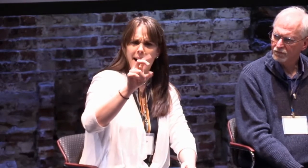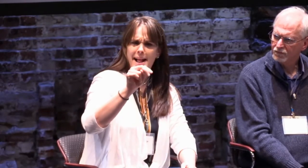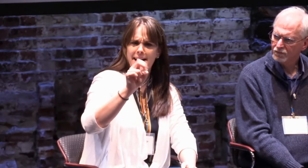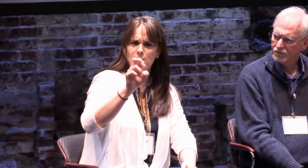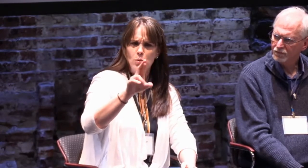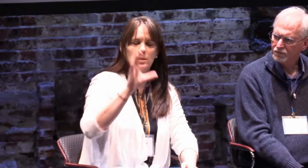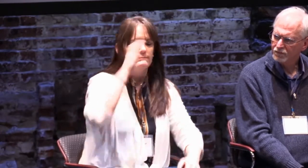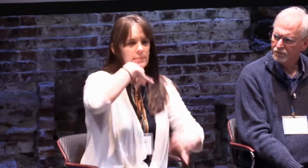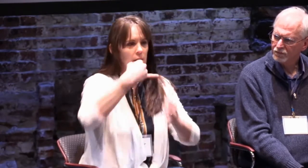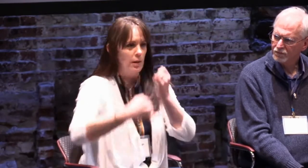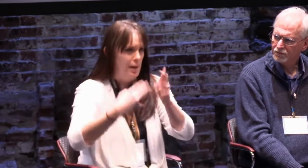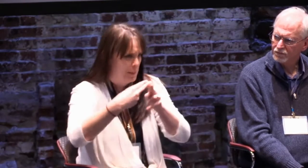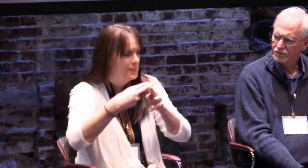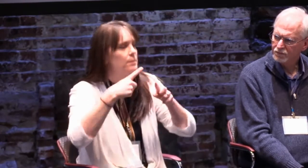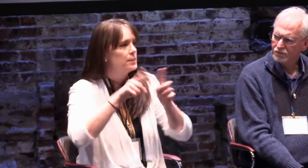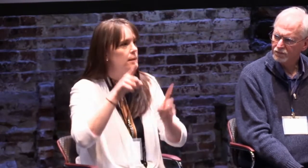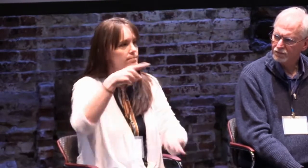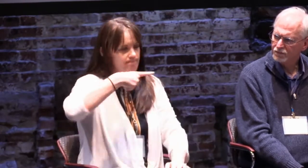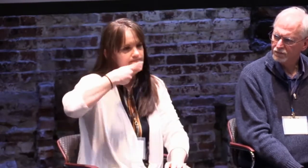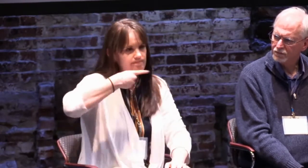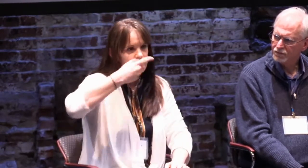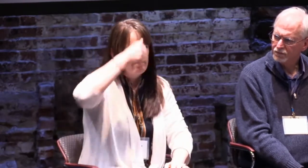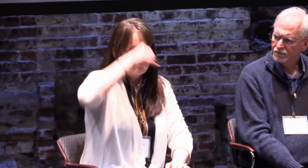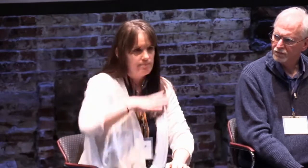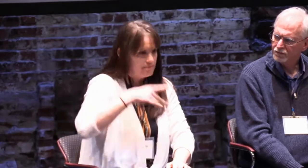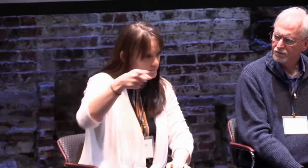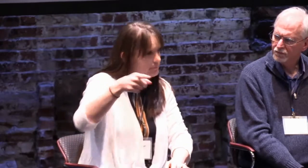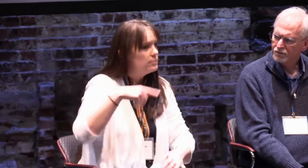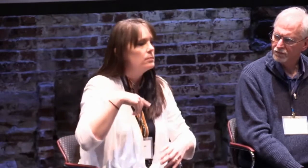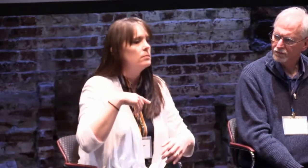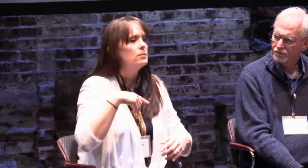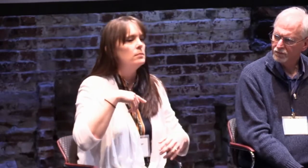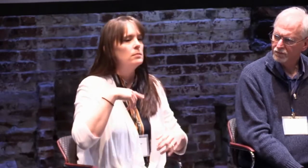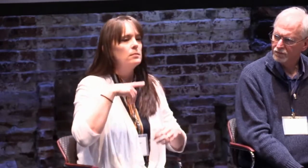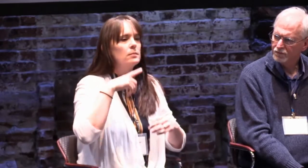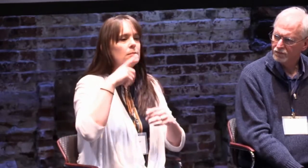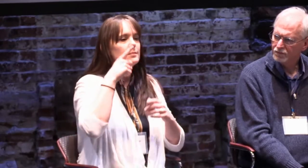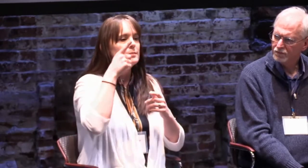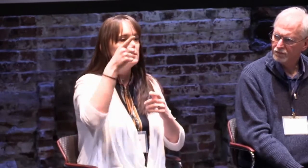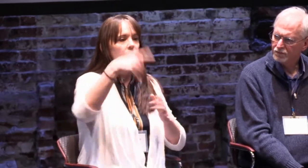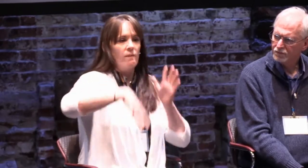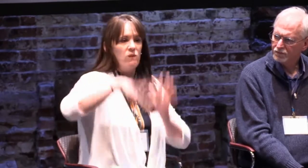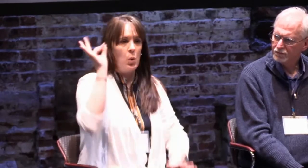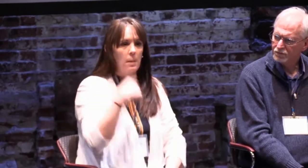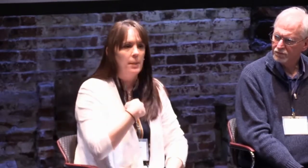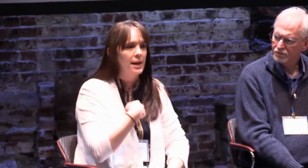Michael Strickland, Stricklander, Stricklander? Anyway, hearing gentleman, not a deaf person.